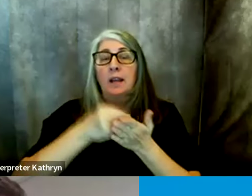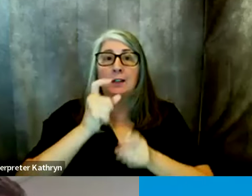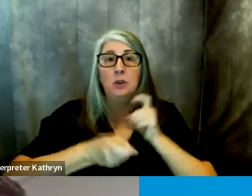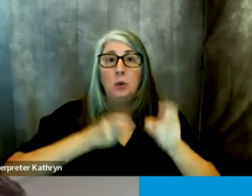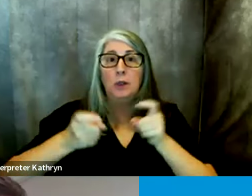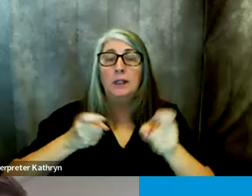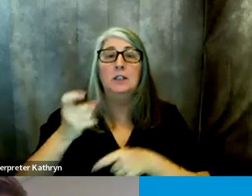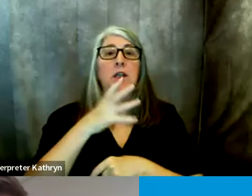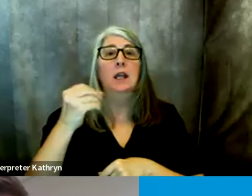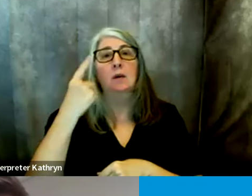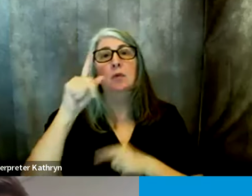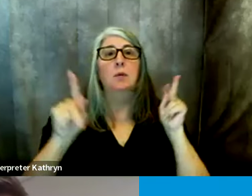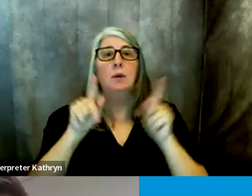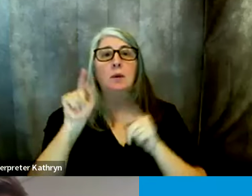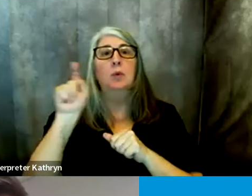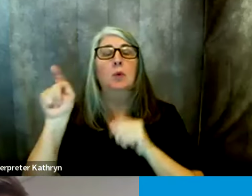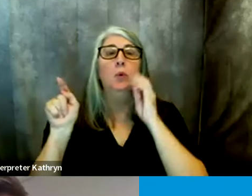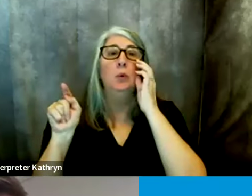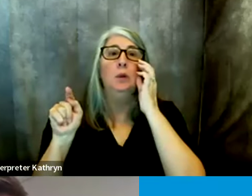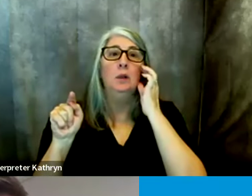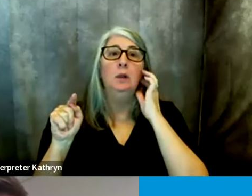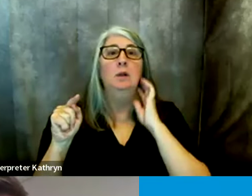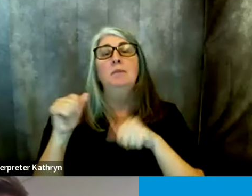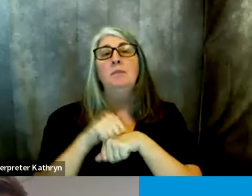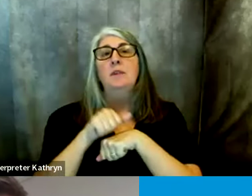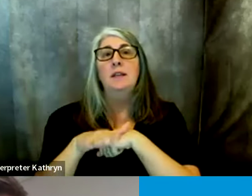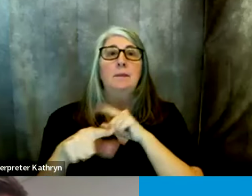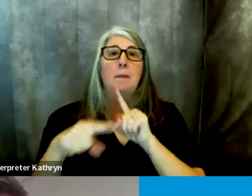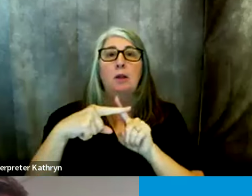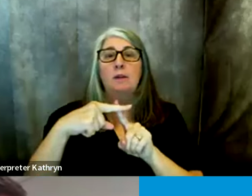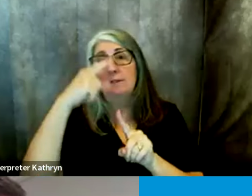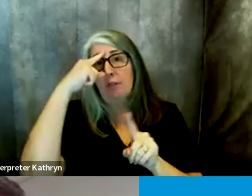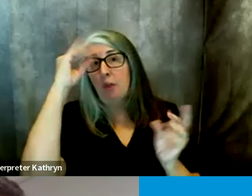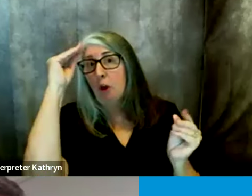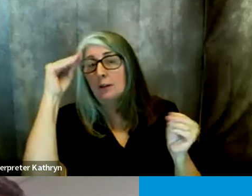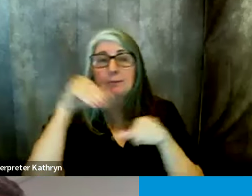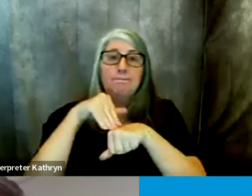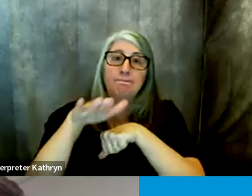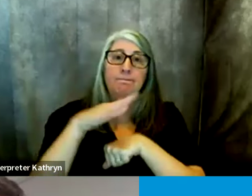and for those who have sent their positive thoughts and hopes and dreams